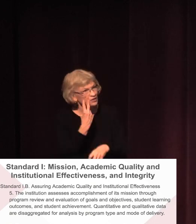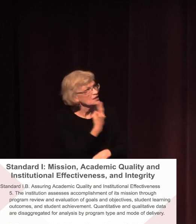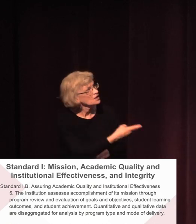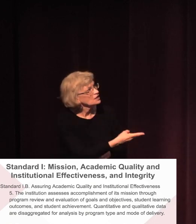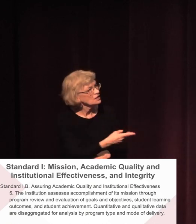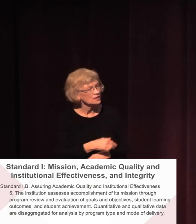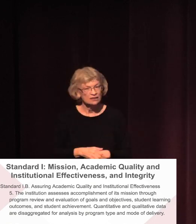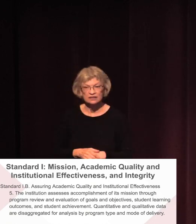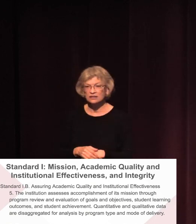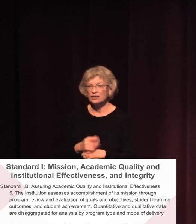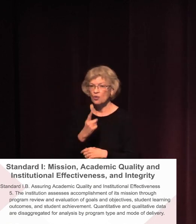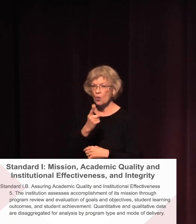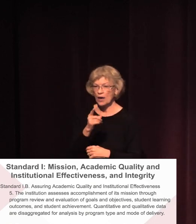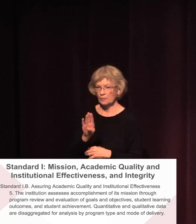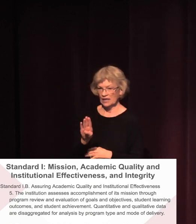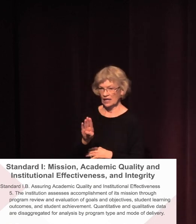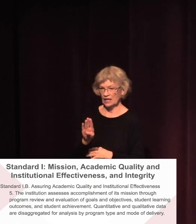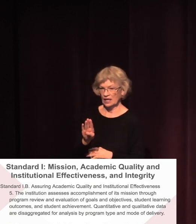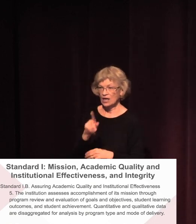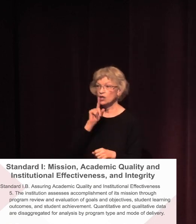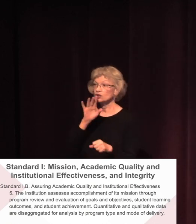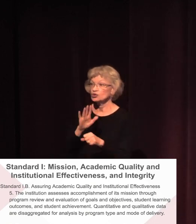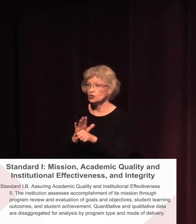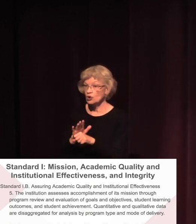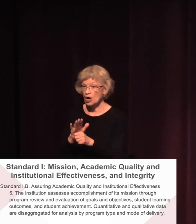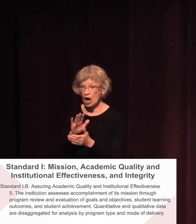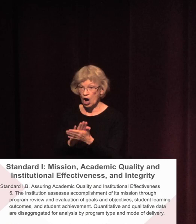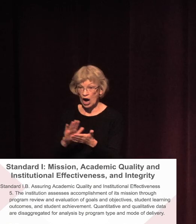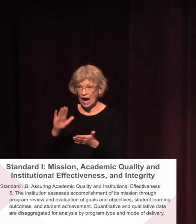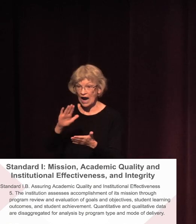The first of these is -- this is a seriously difficult angle for someone with glasses -- the first of these falls